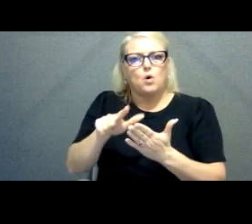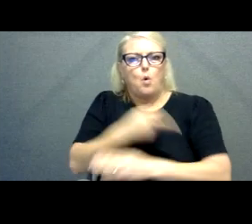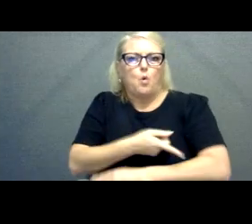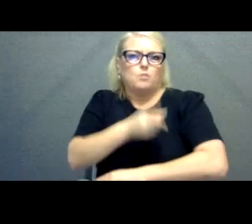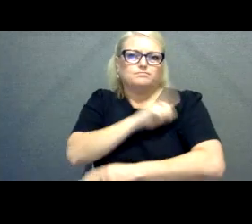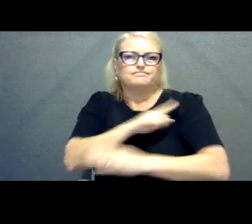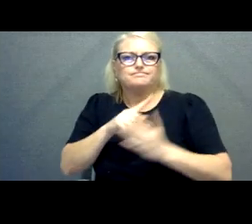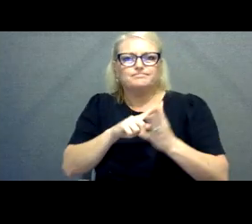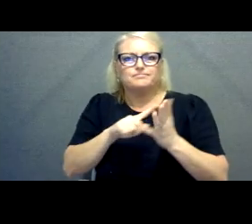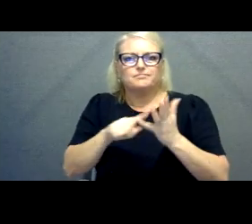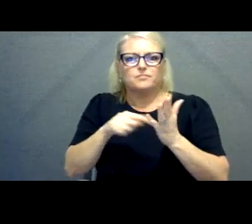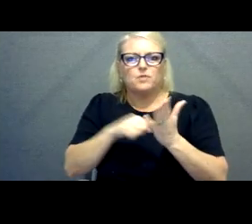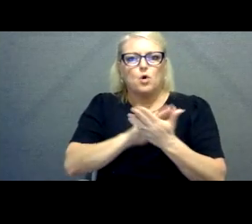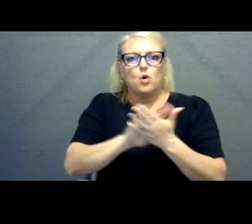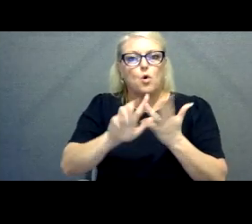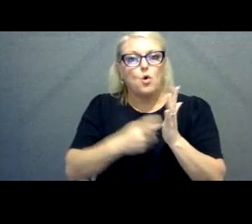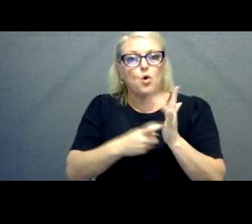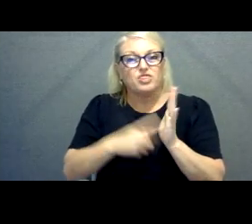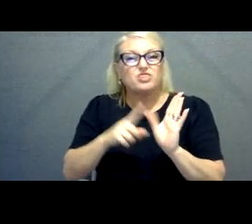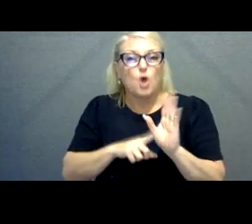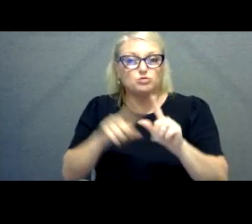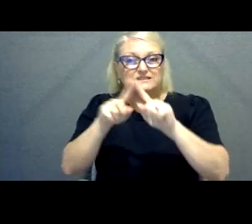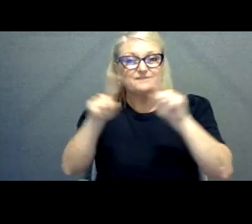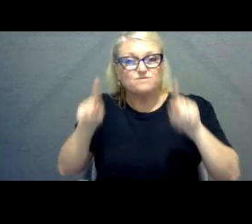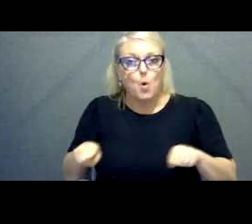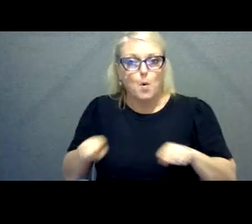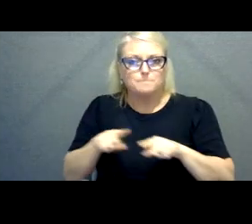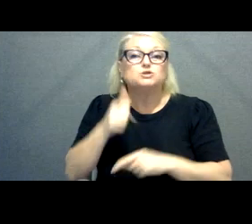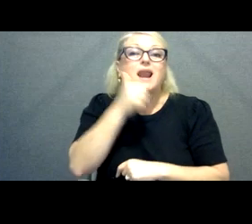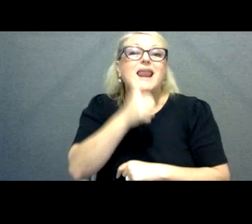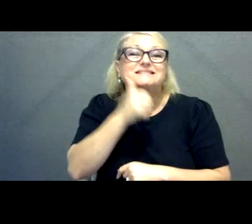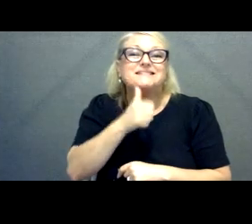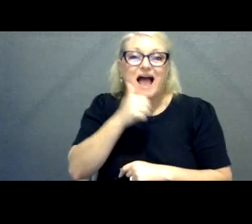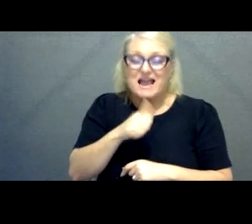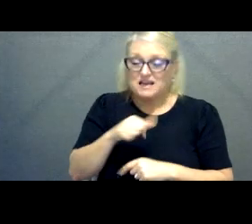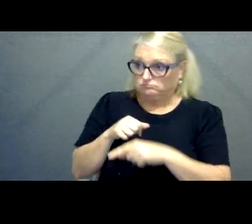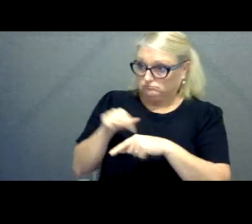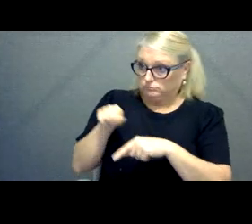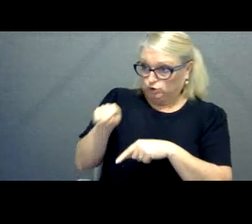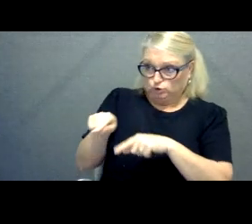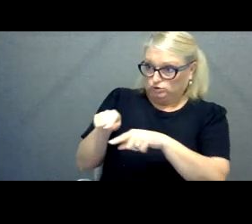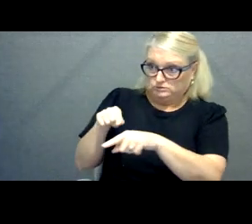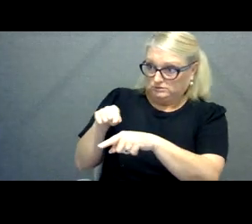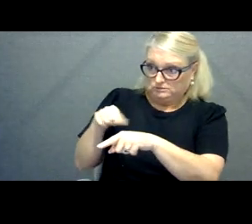and they want us to speak with someone that they provide authority to um then we encourage you to